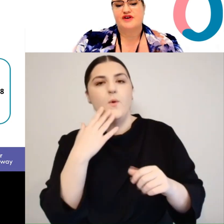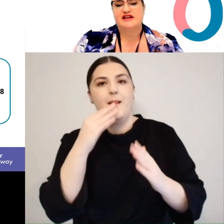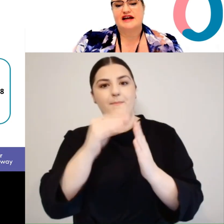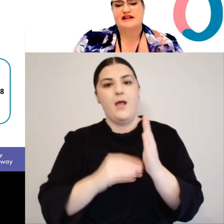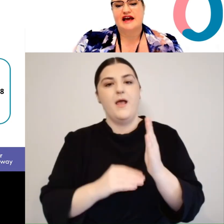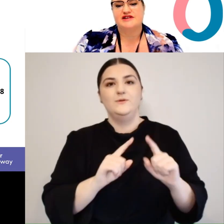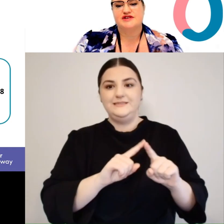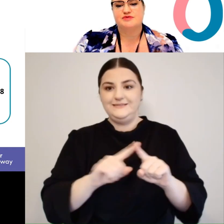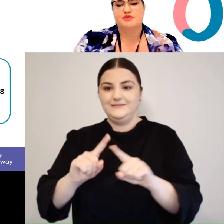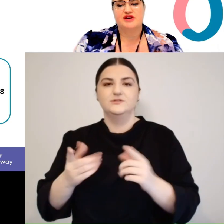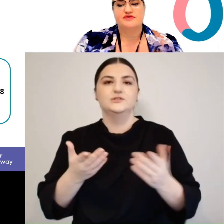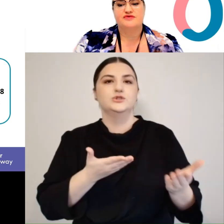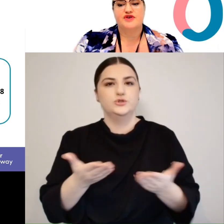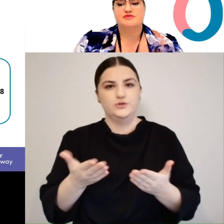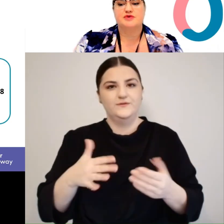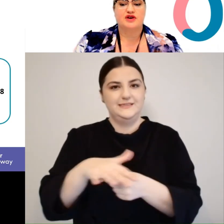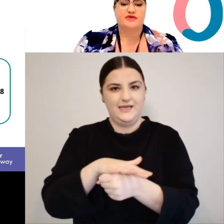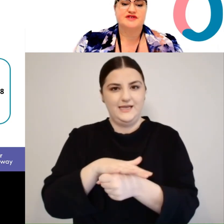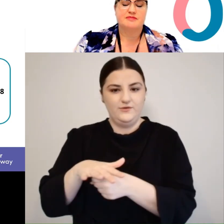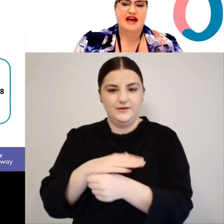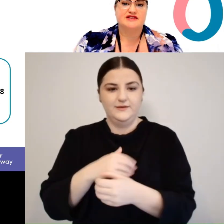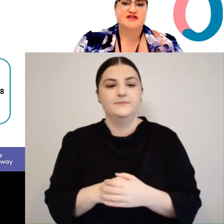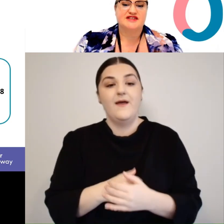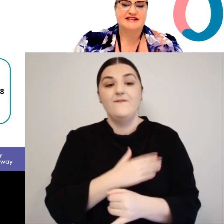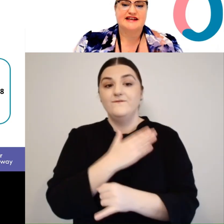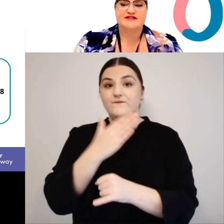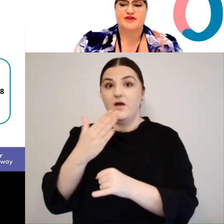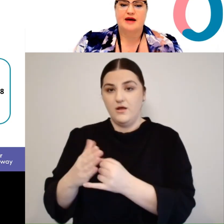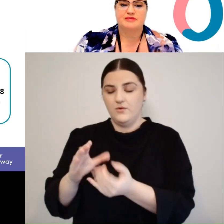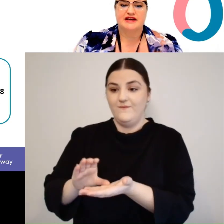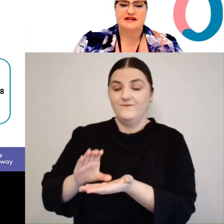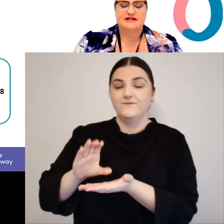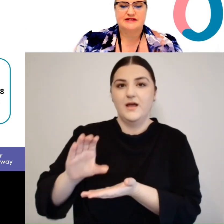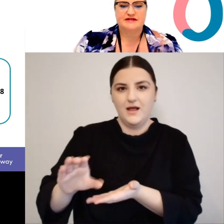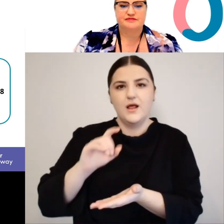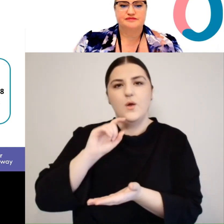Final funding allocations will be confirmed when offers are made to successful applicants.